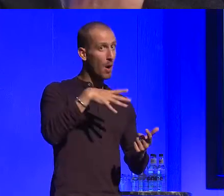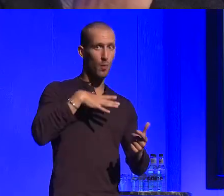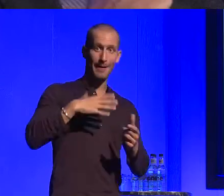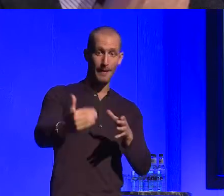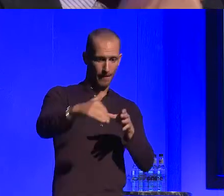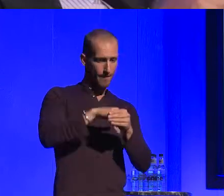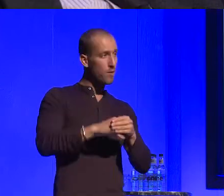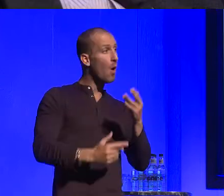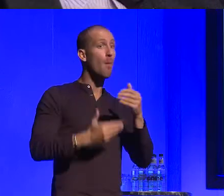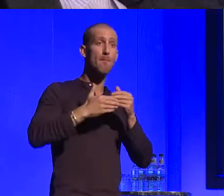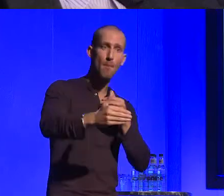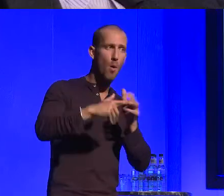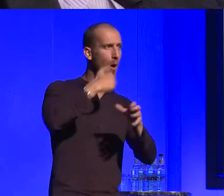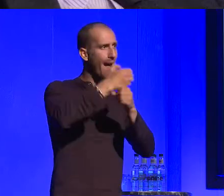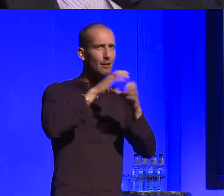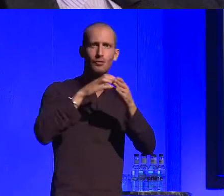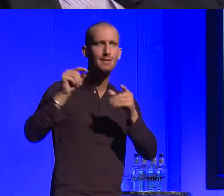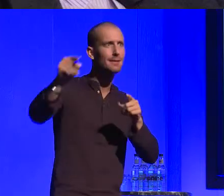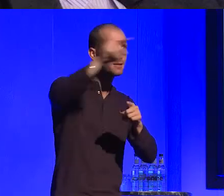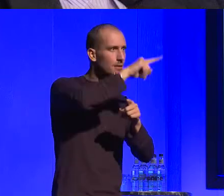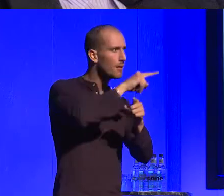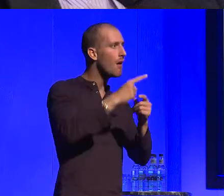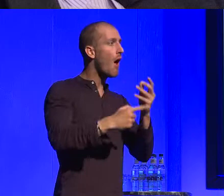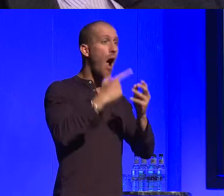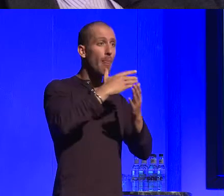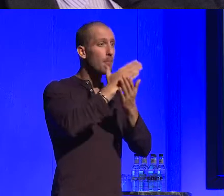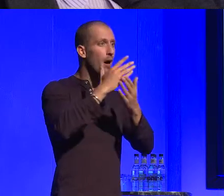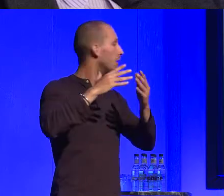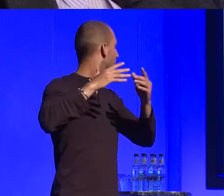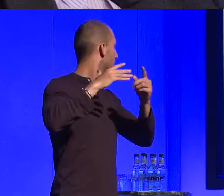long as we are bringing in all the other parts of society that need fixing at the same time.